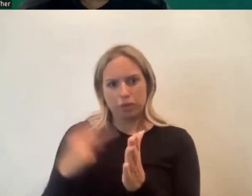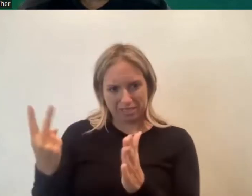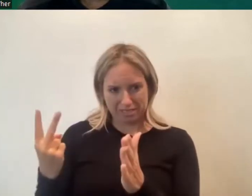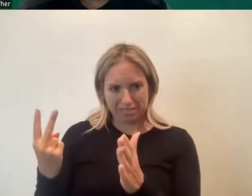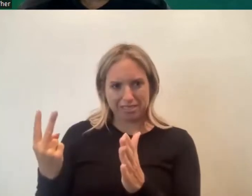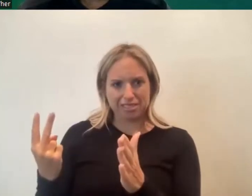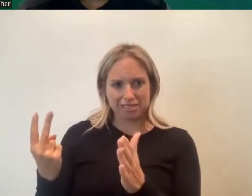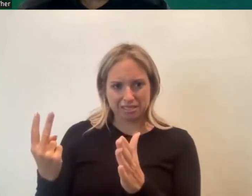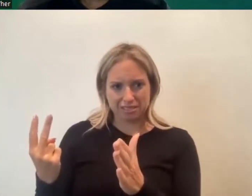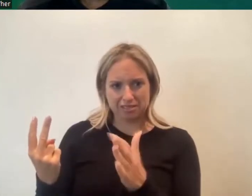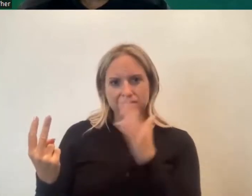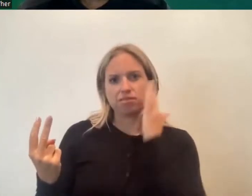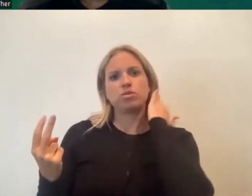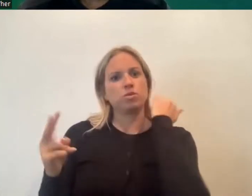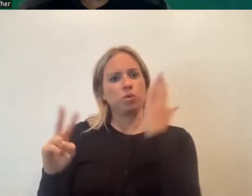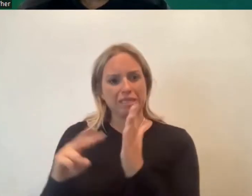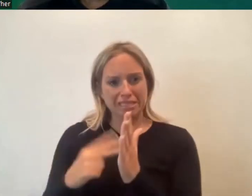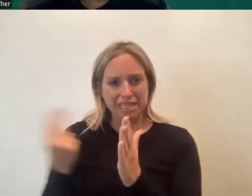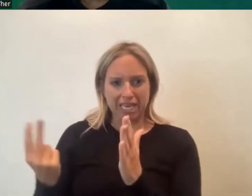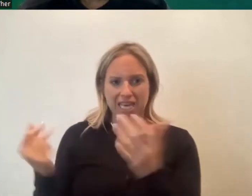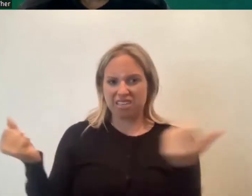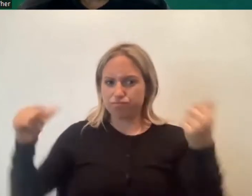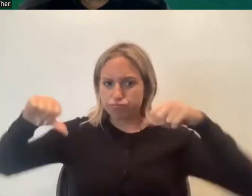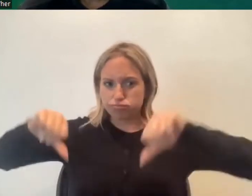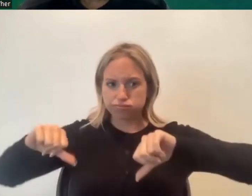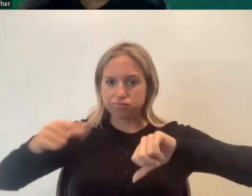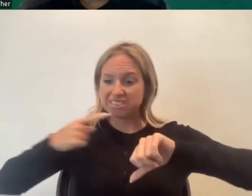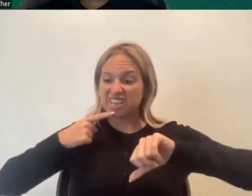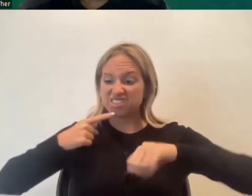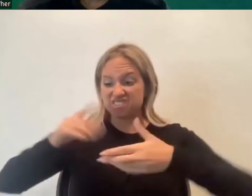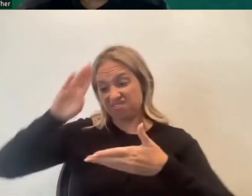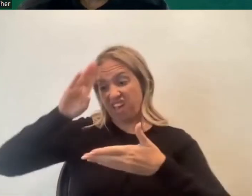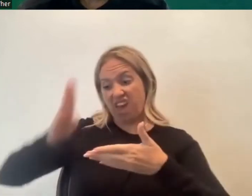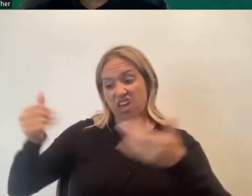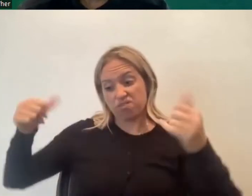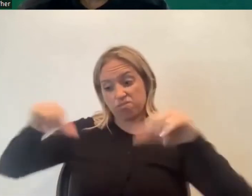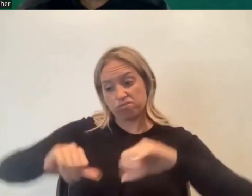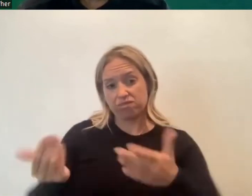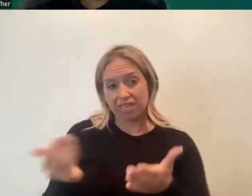So you get a second letter in the mail that says, "Hey, you're denied again."